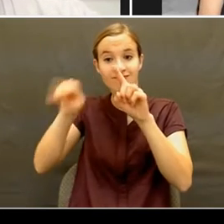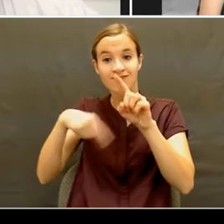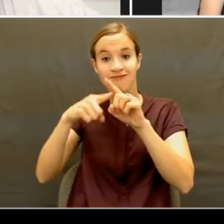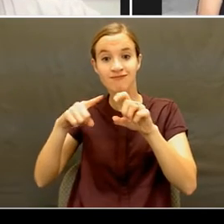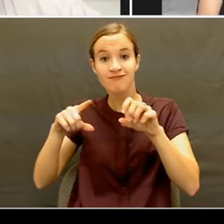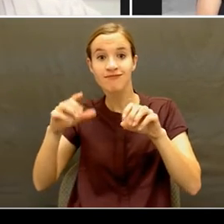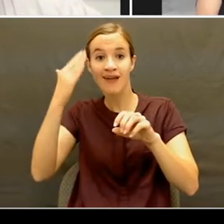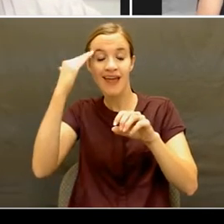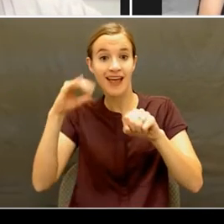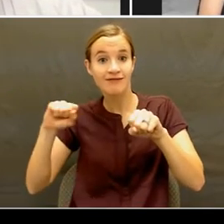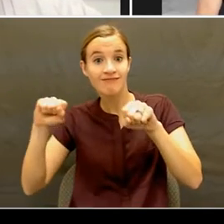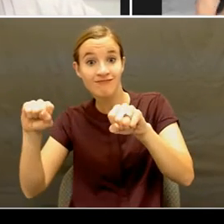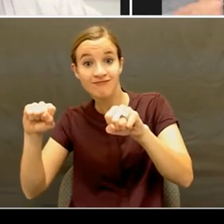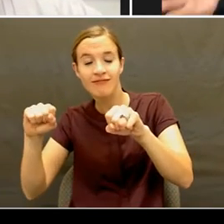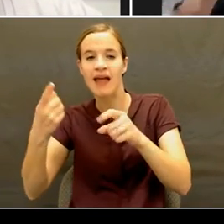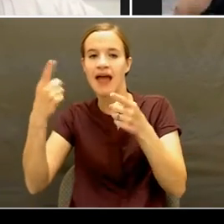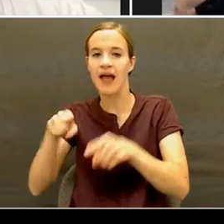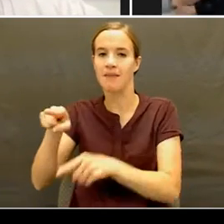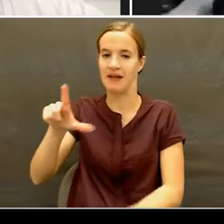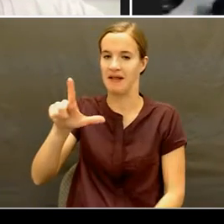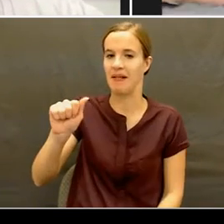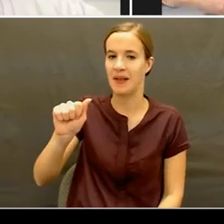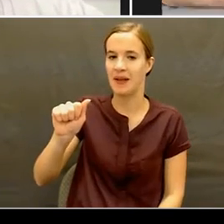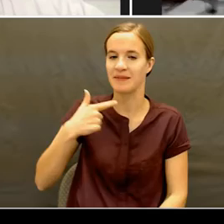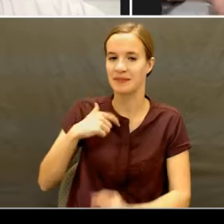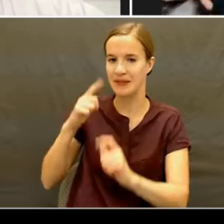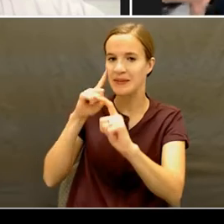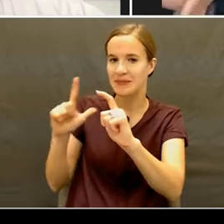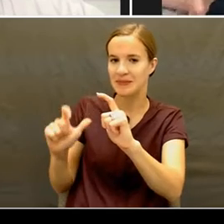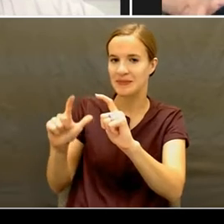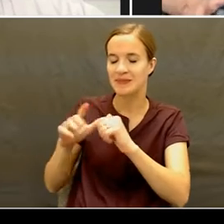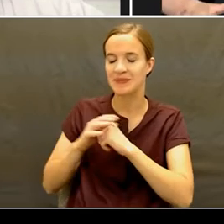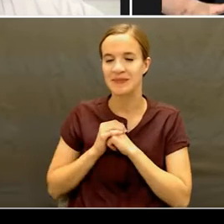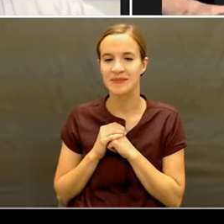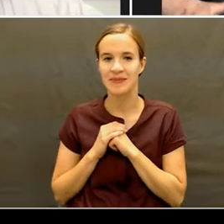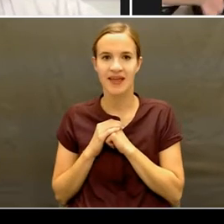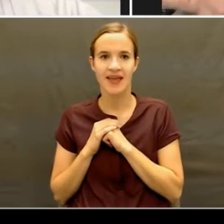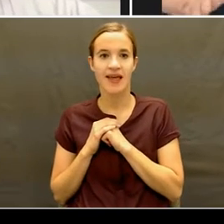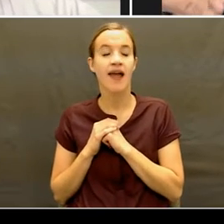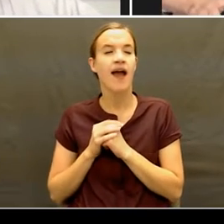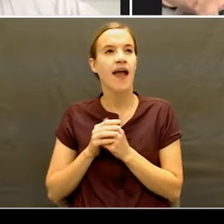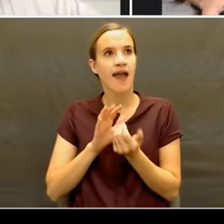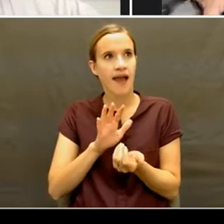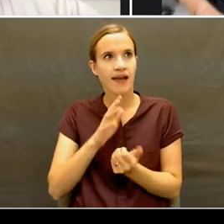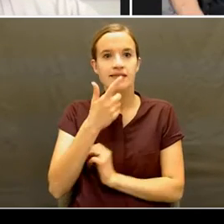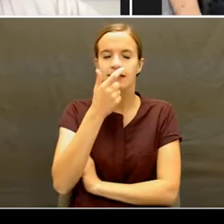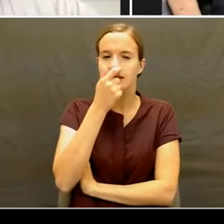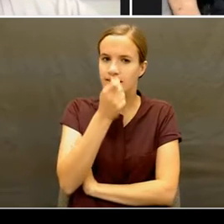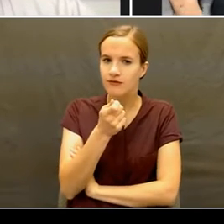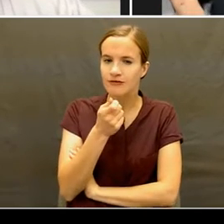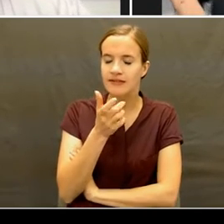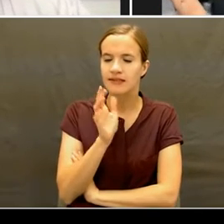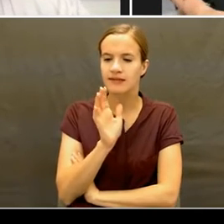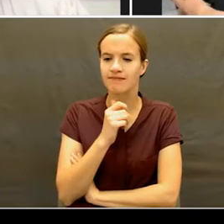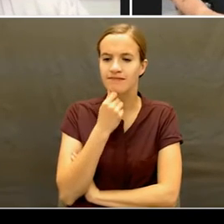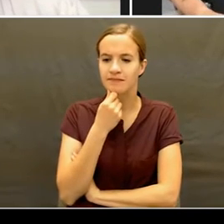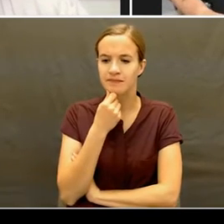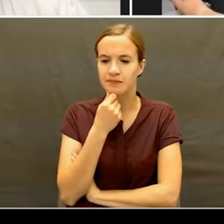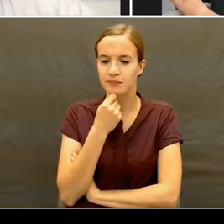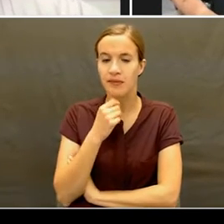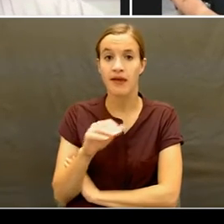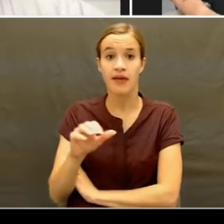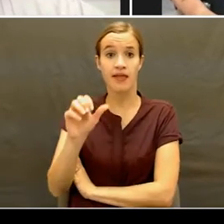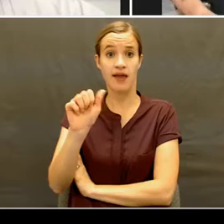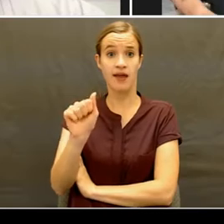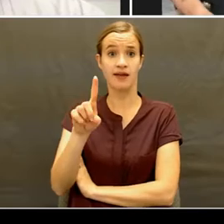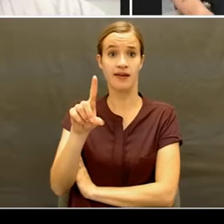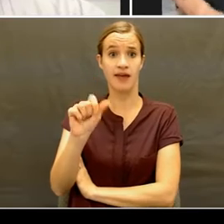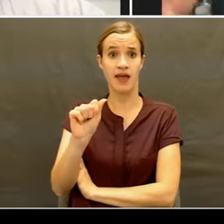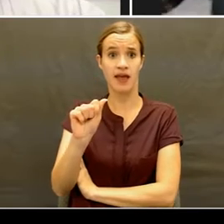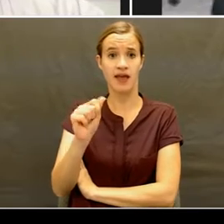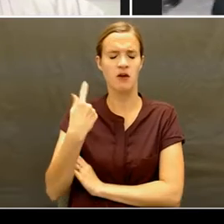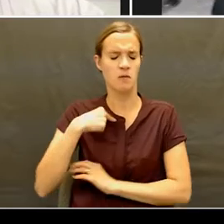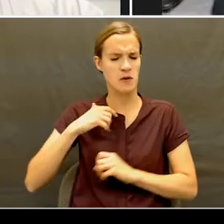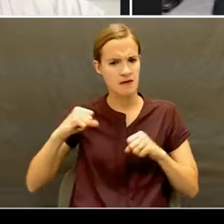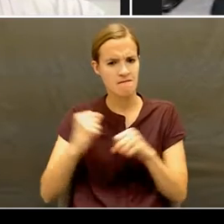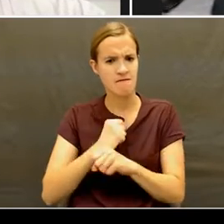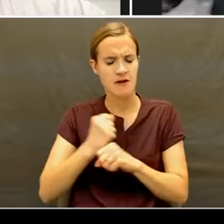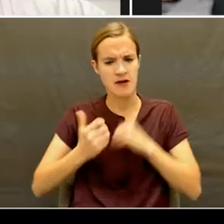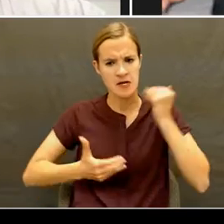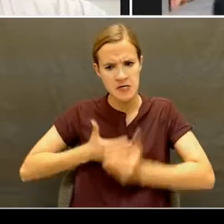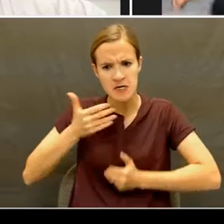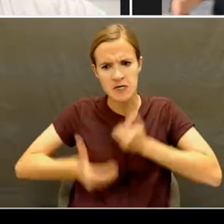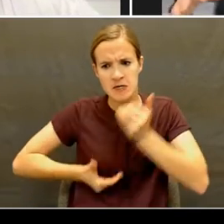neat about the struggle for ADA was that we not only was it just this one place that could do it,